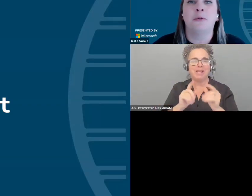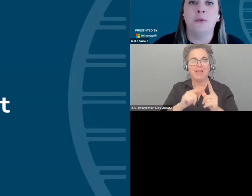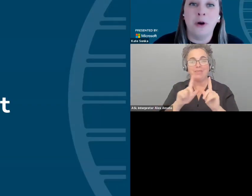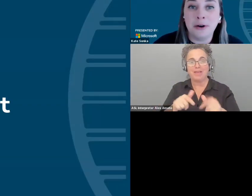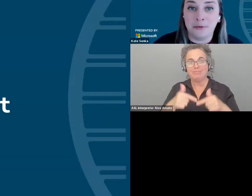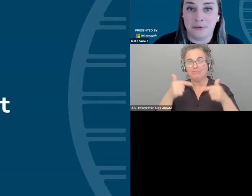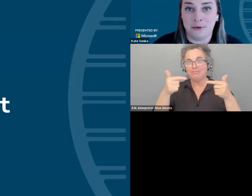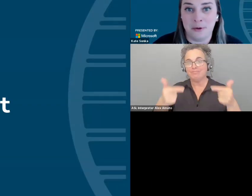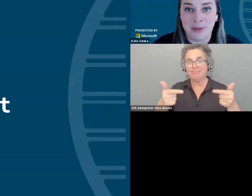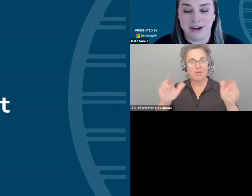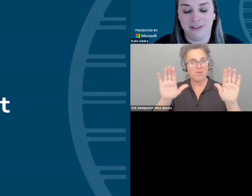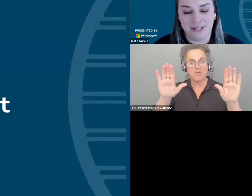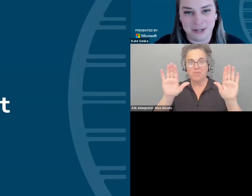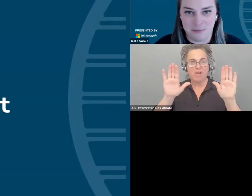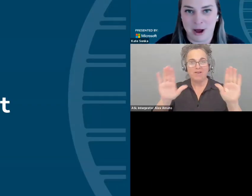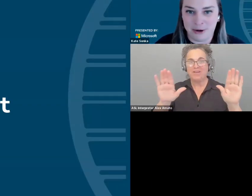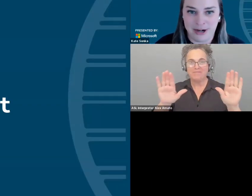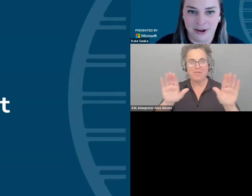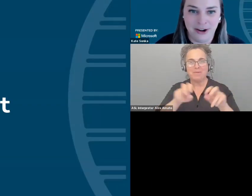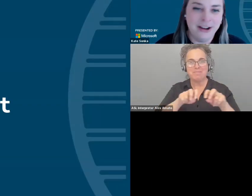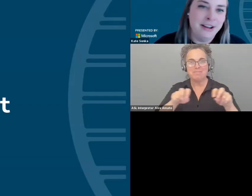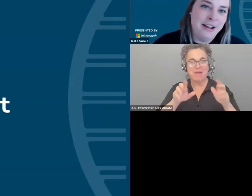to our wonderful panelists and moderator.